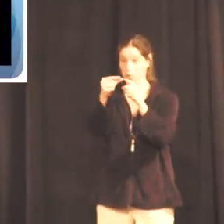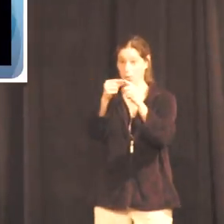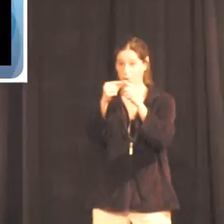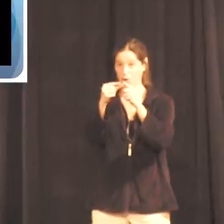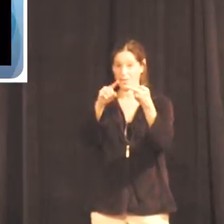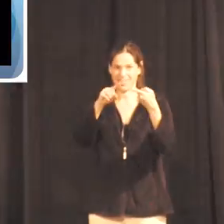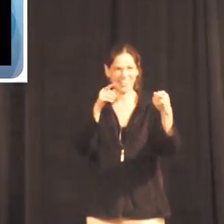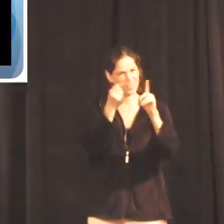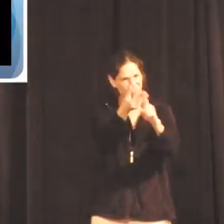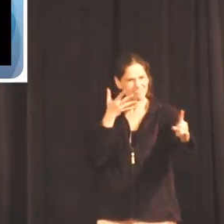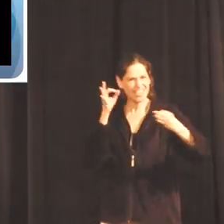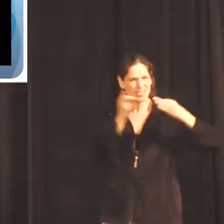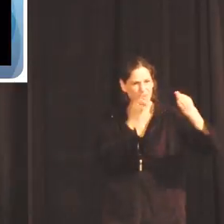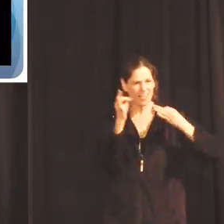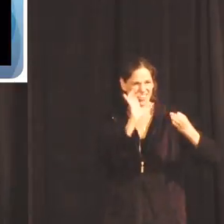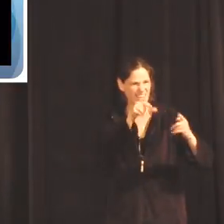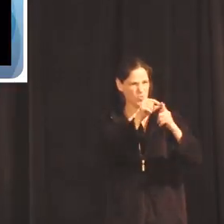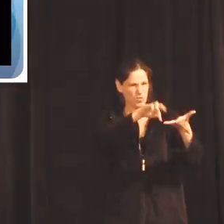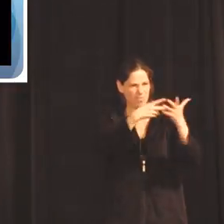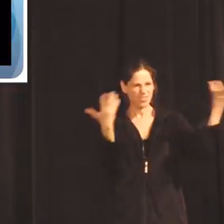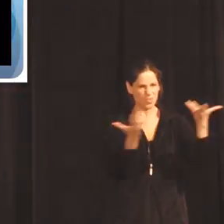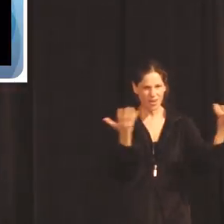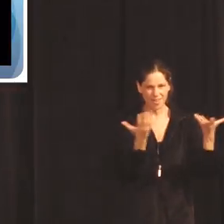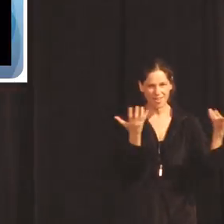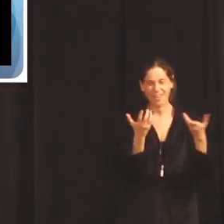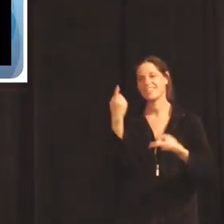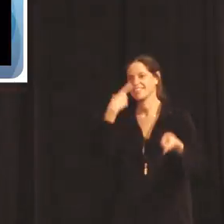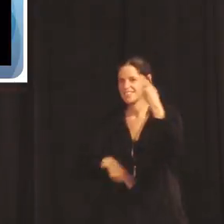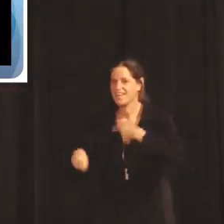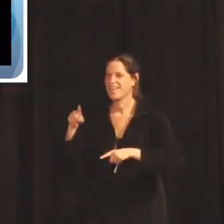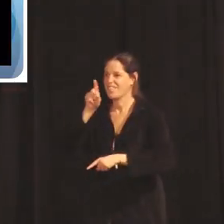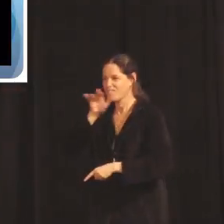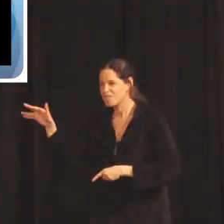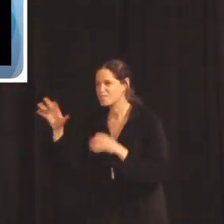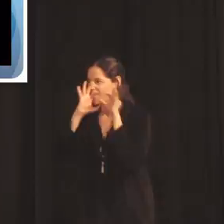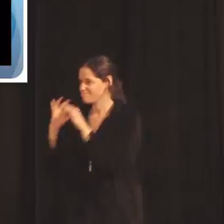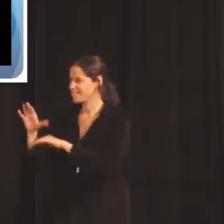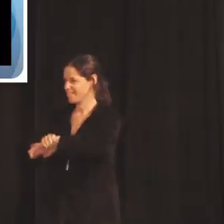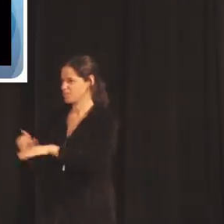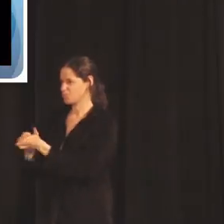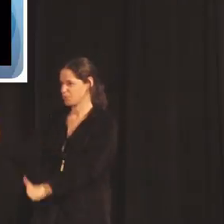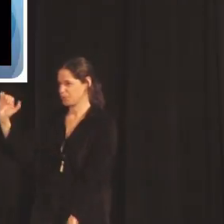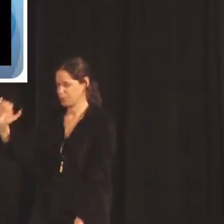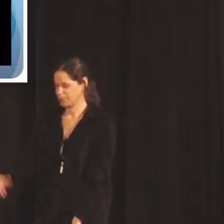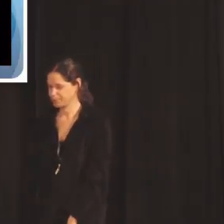it's not just the signing of a particular word. There's an explanation of what it is. A little bit of fingerspelling.